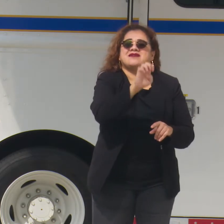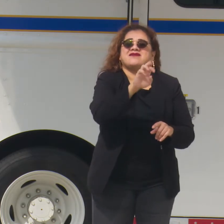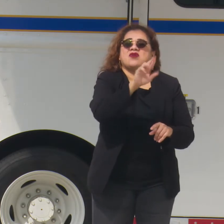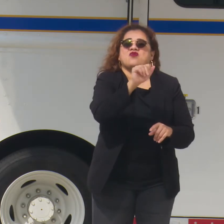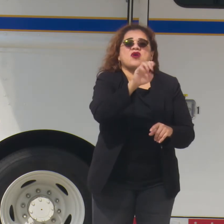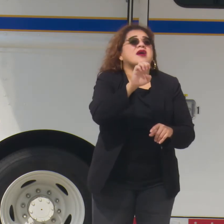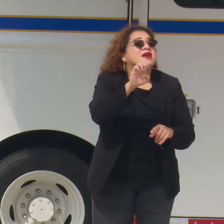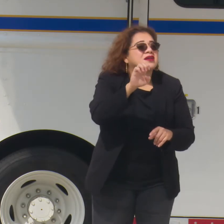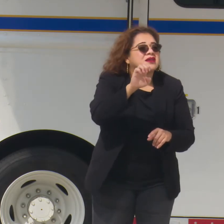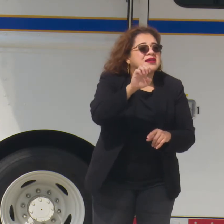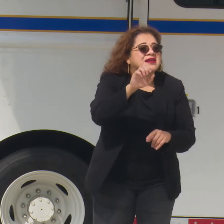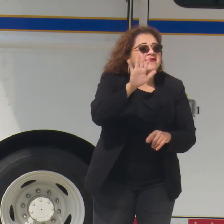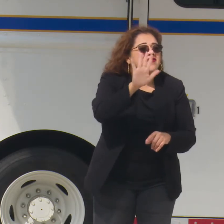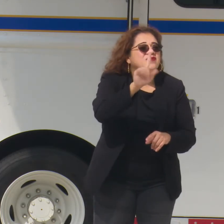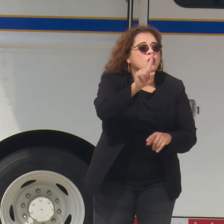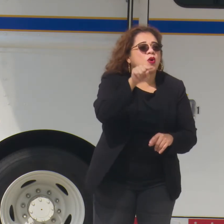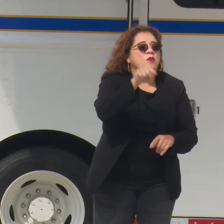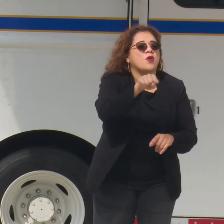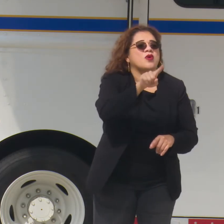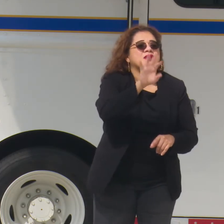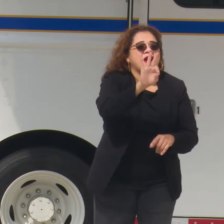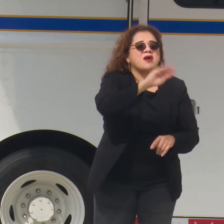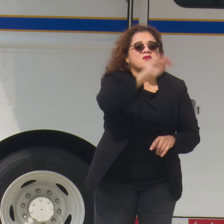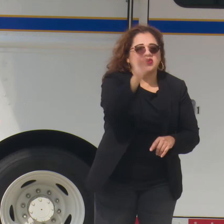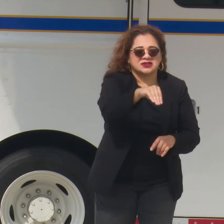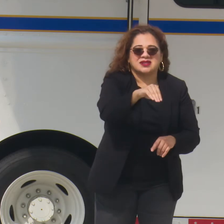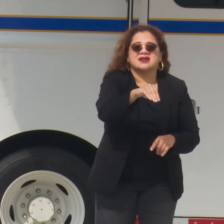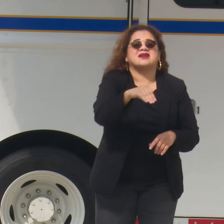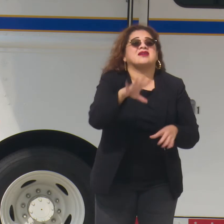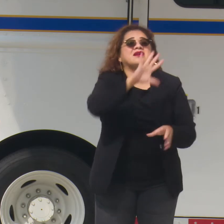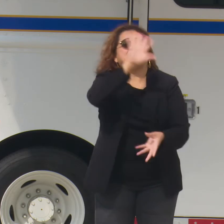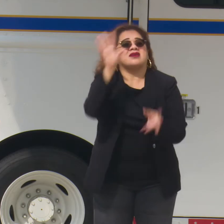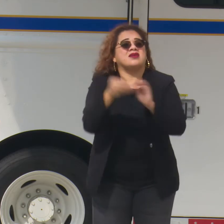where the total population of this community in Long Beach is 43 percent.